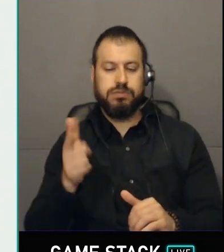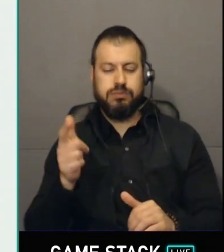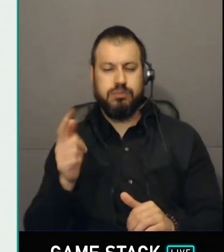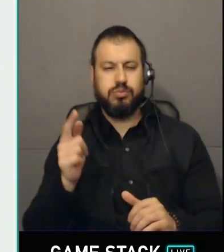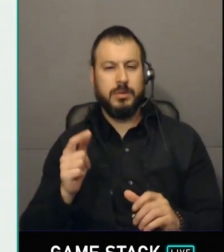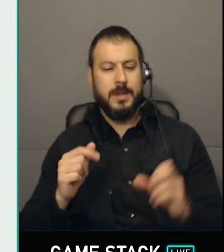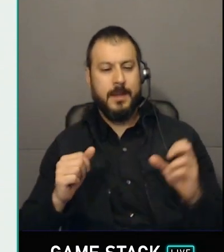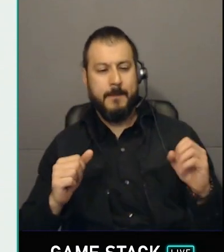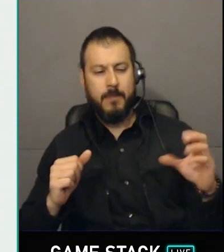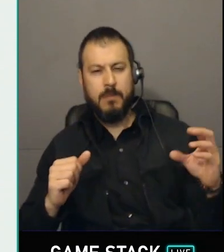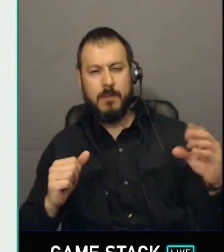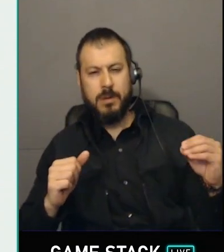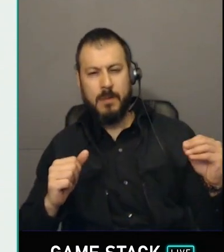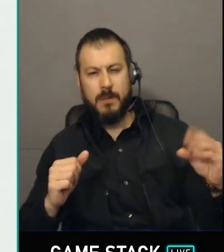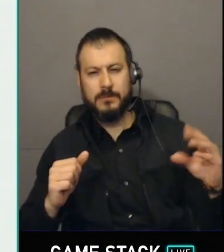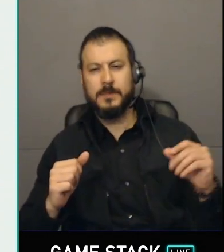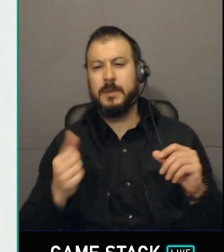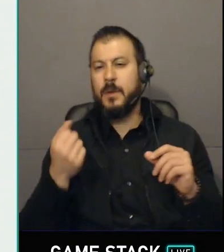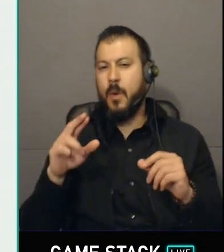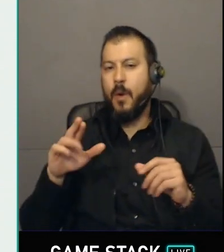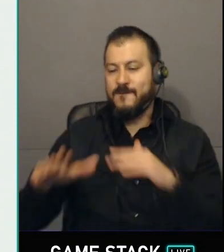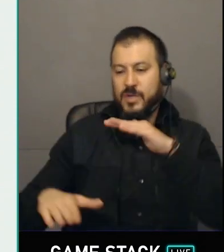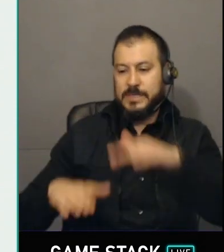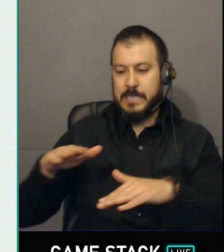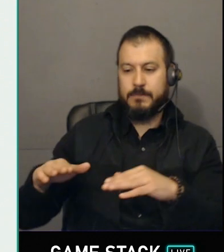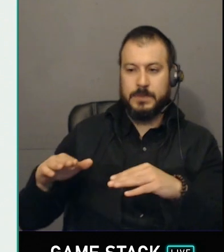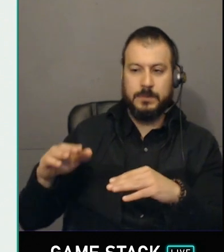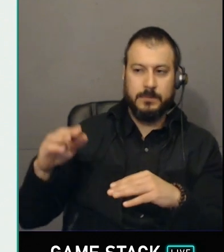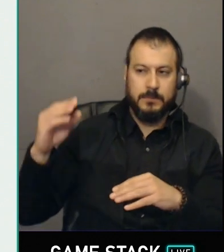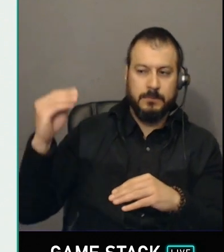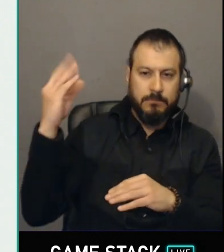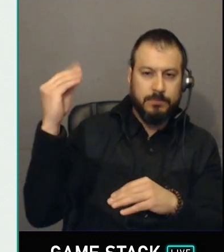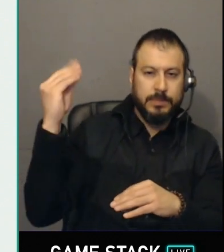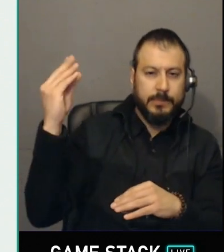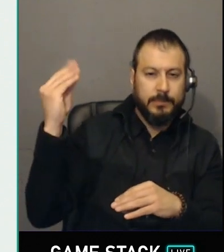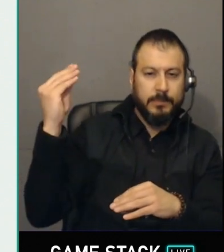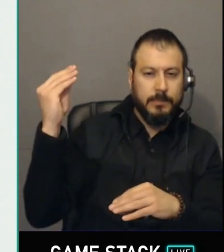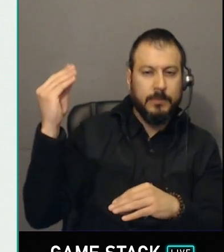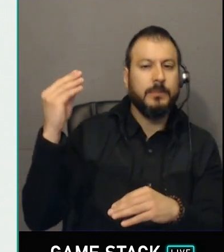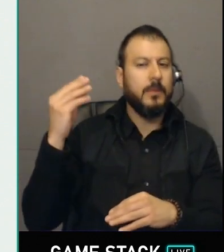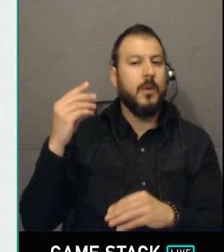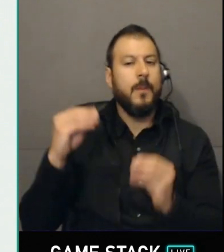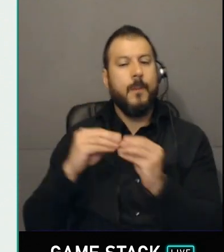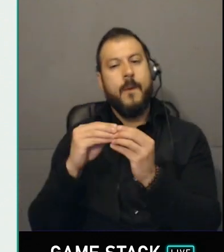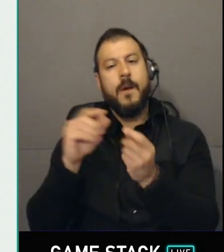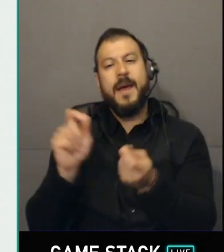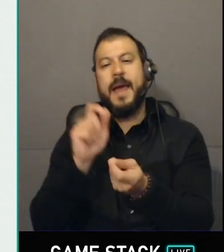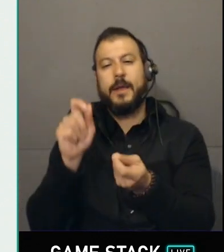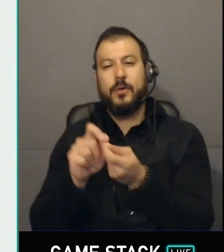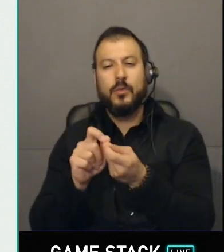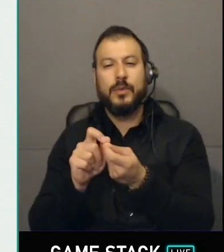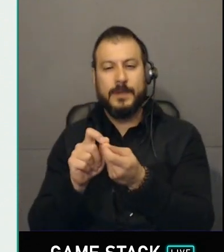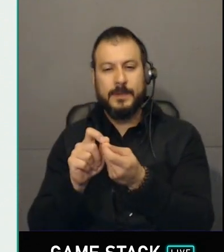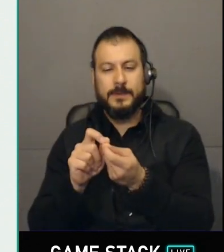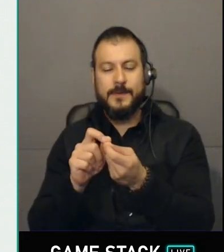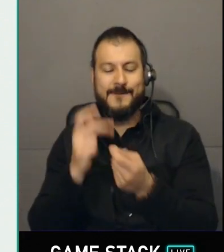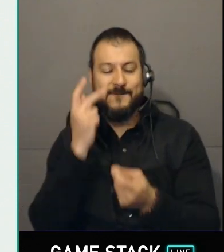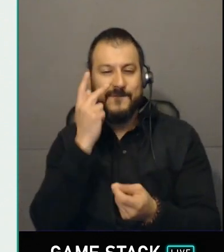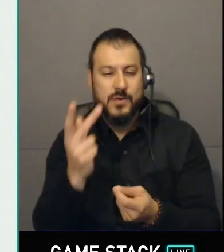giving you a little bit more of an accurate view of where and what those sounds are while you're playing the game.